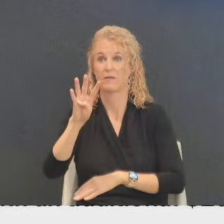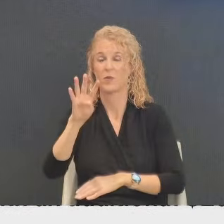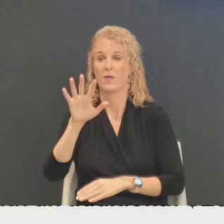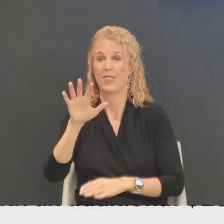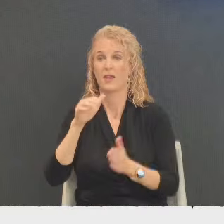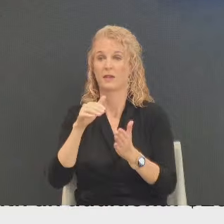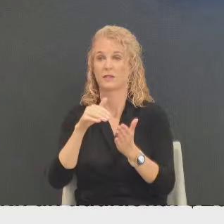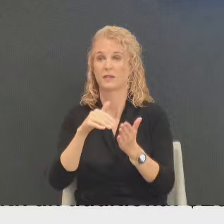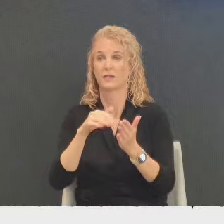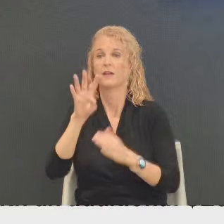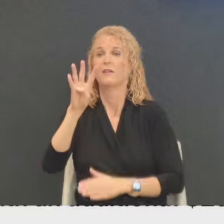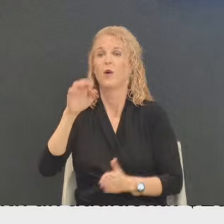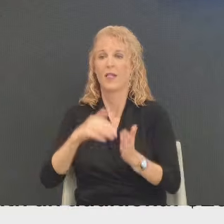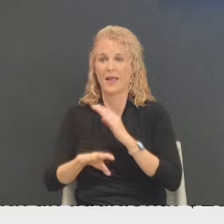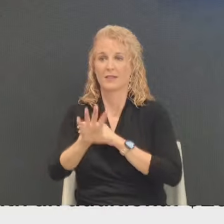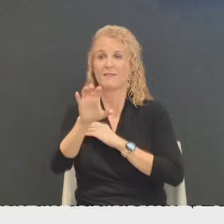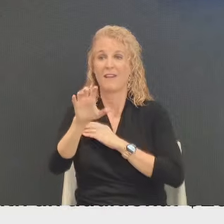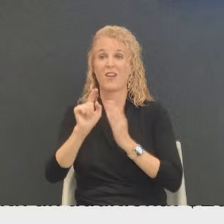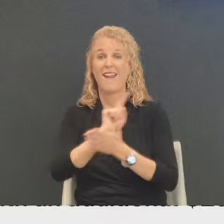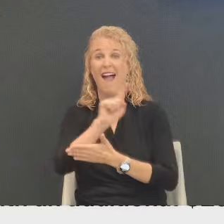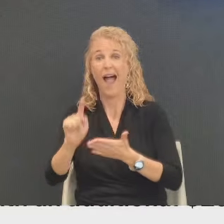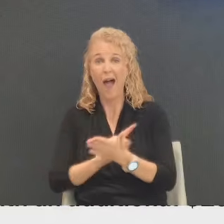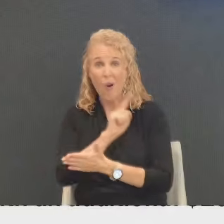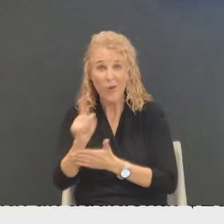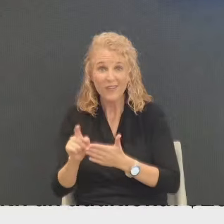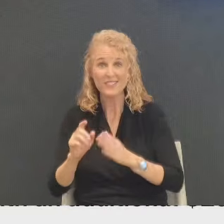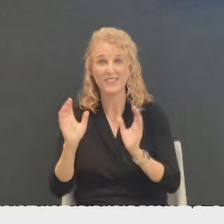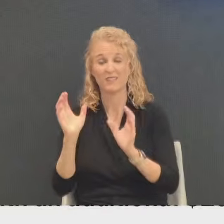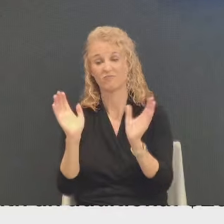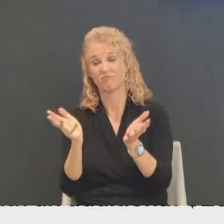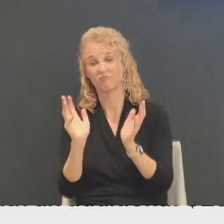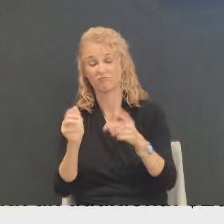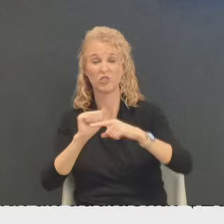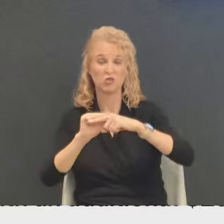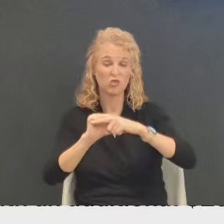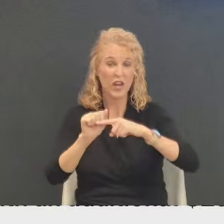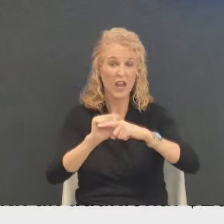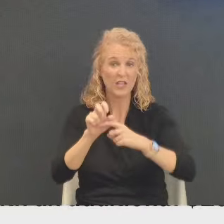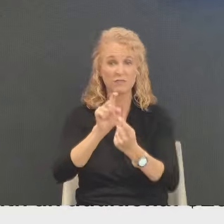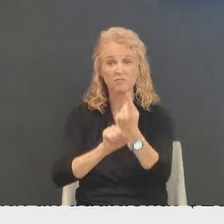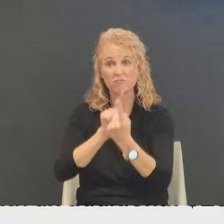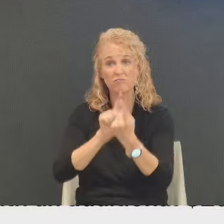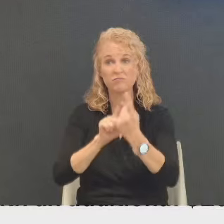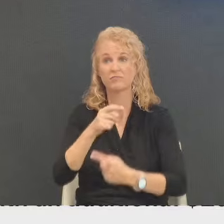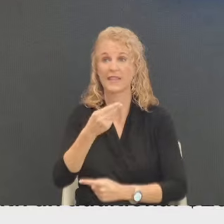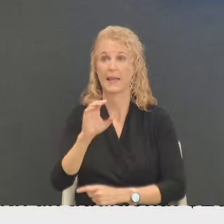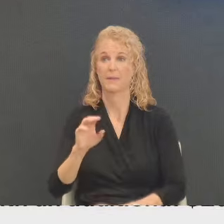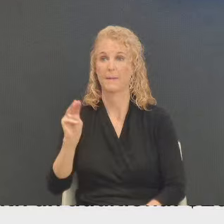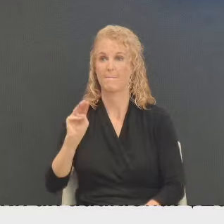training, and technical assistance engagements have been provided. Hamilton County's MBE spend